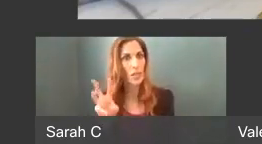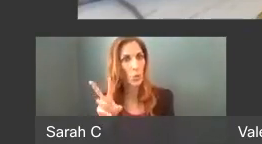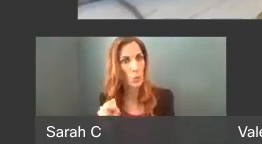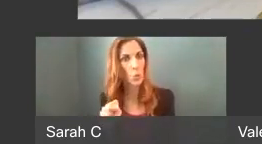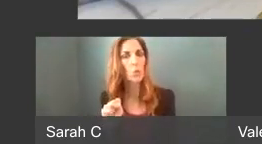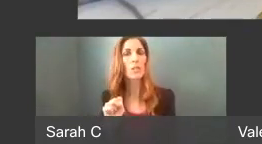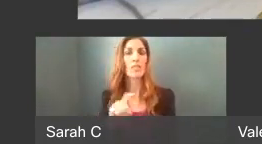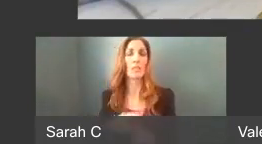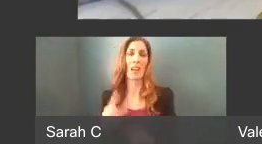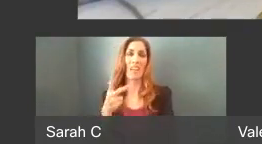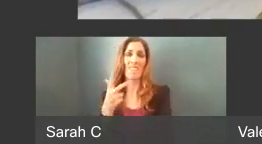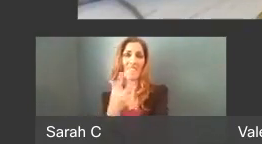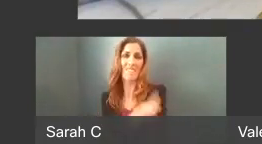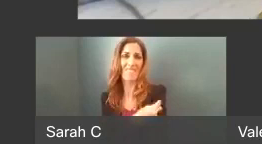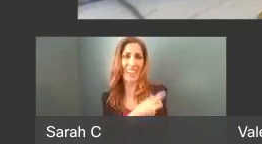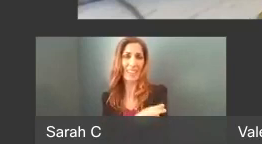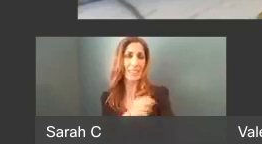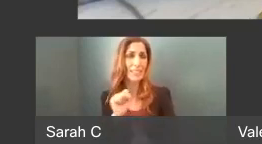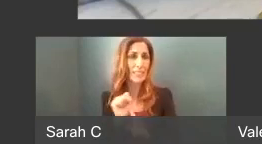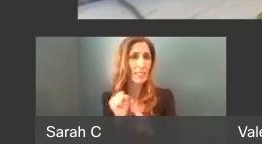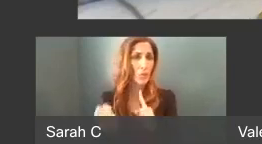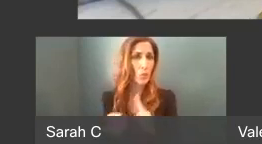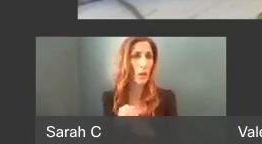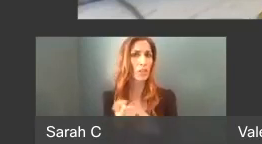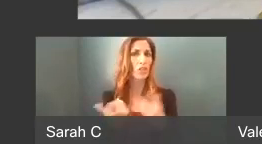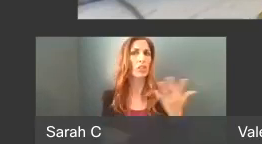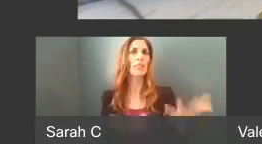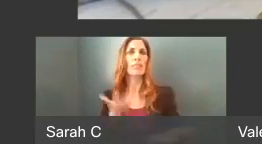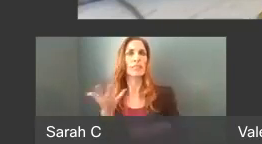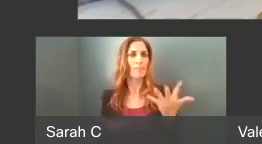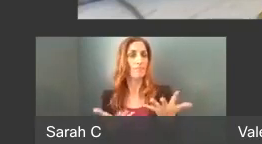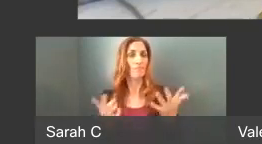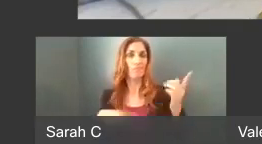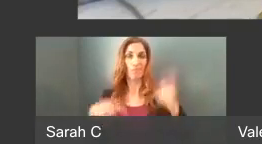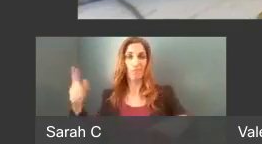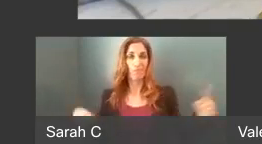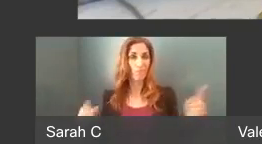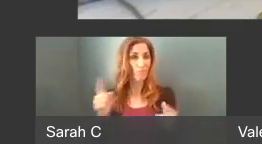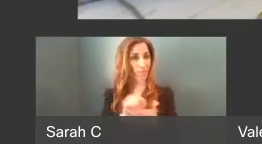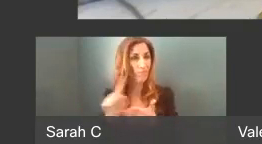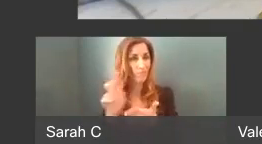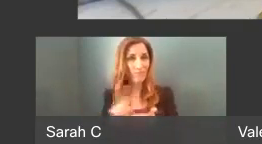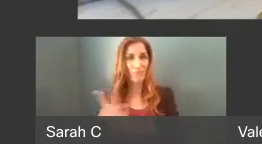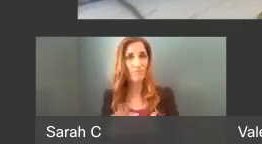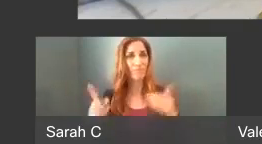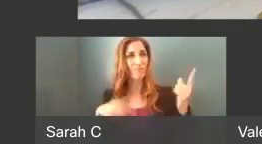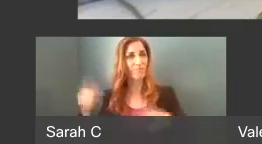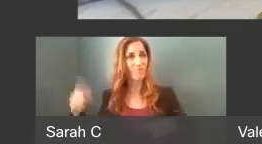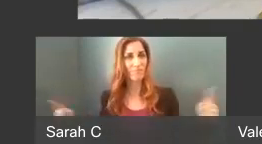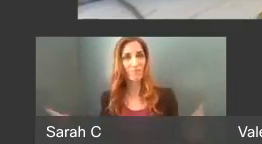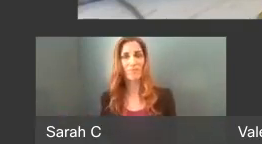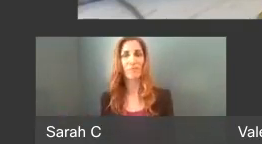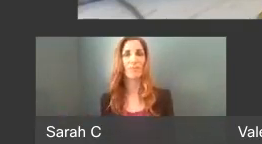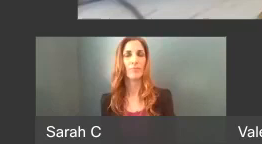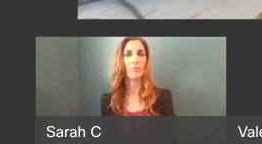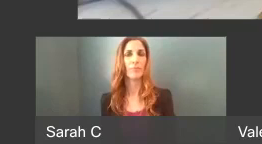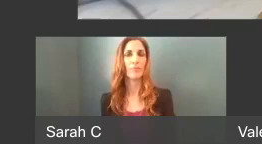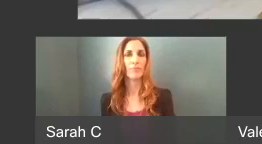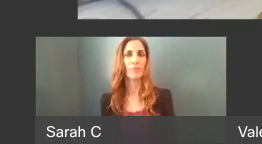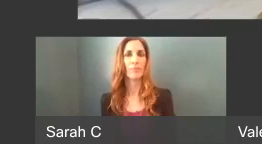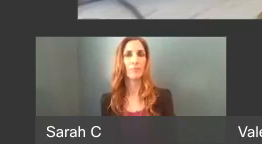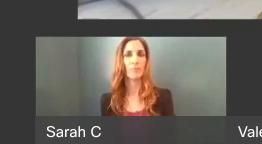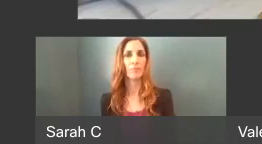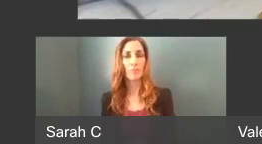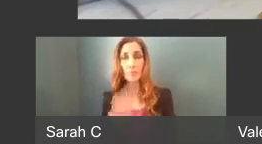situation is variable from week to week. There is definitely more vaccine coming. I hope